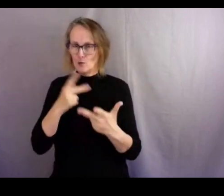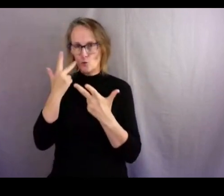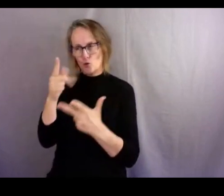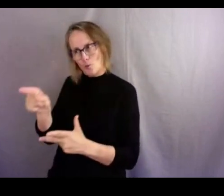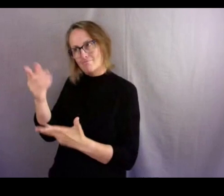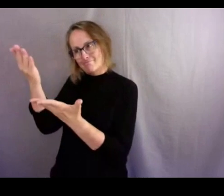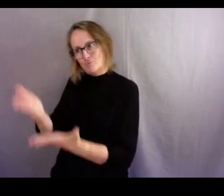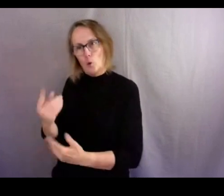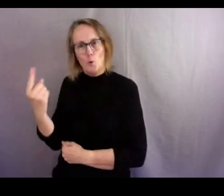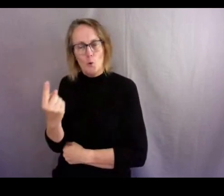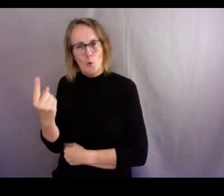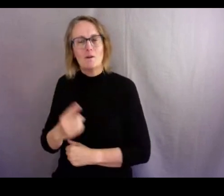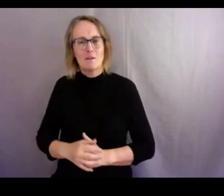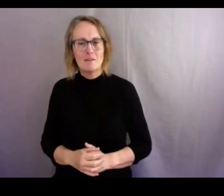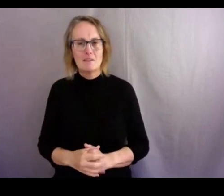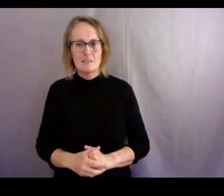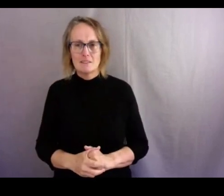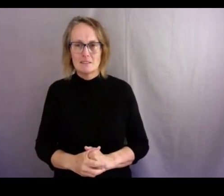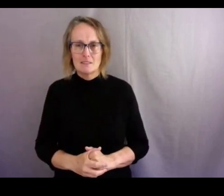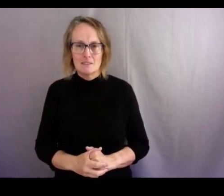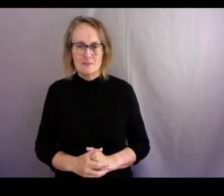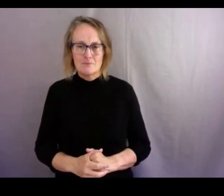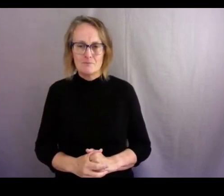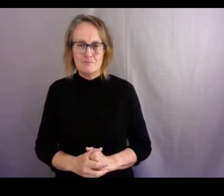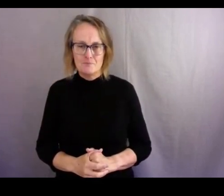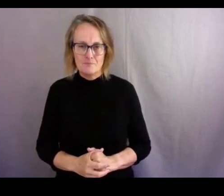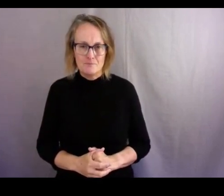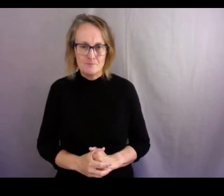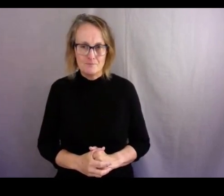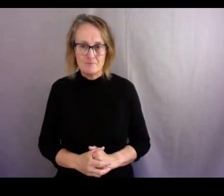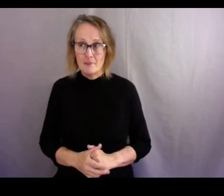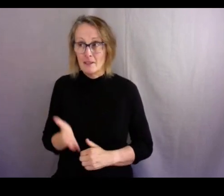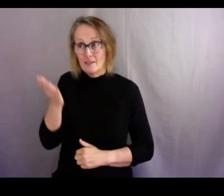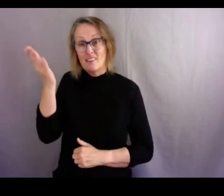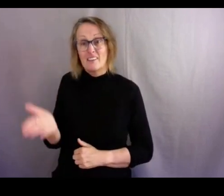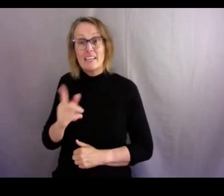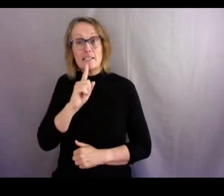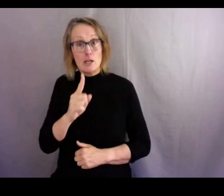He reminds us in "Before and After": "You want to know who I am? Are my works not enough for you?"